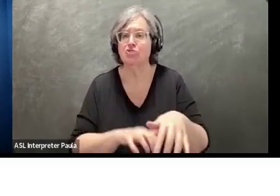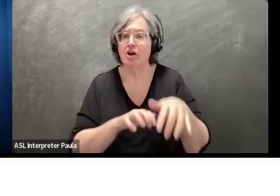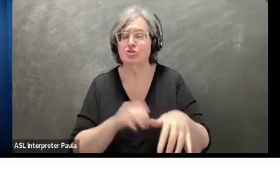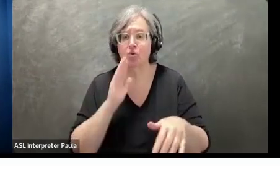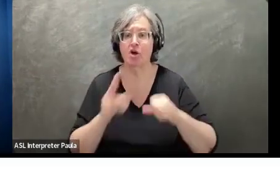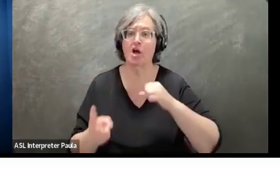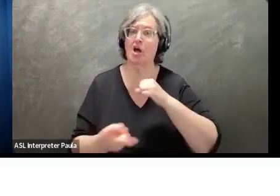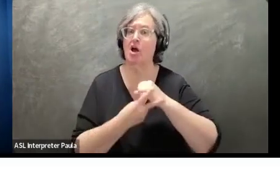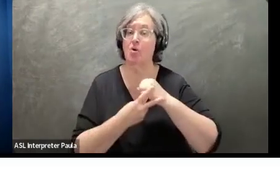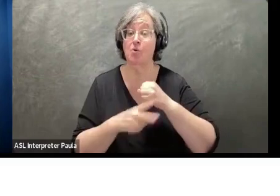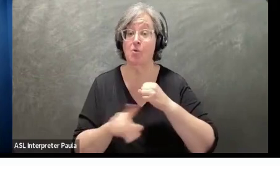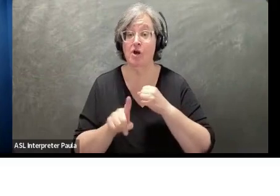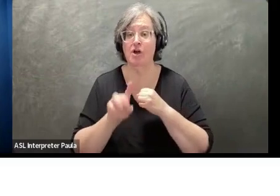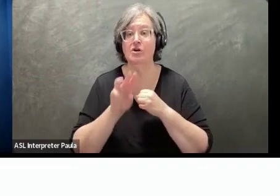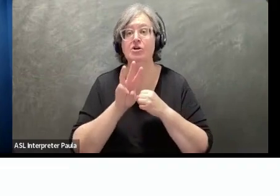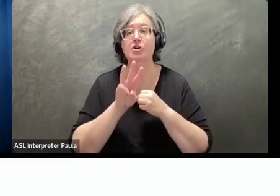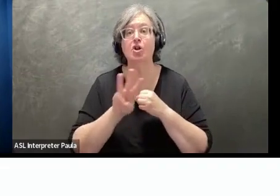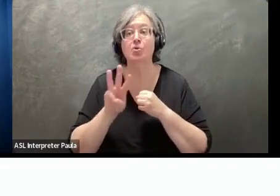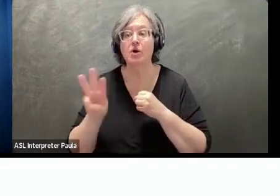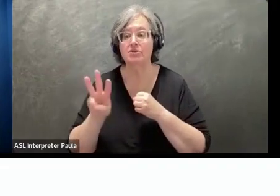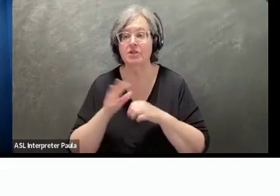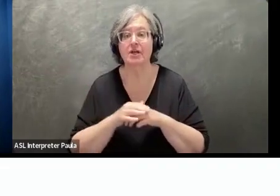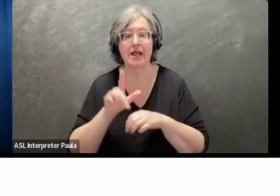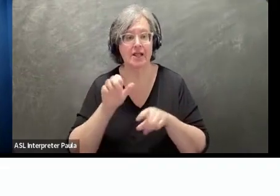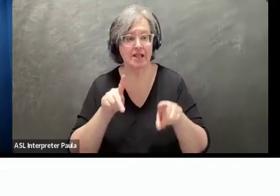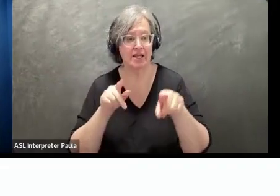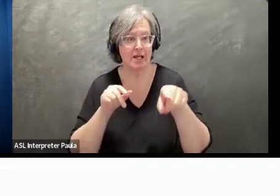our website at the link you see on the screen there, and where